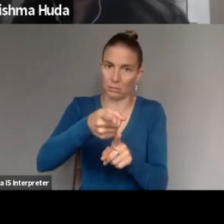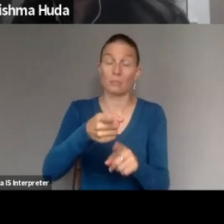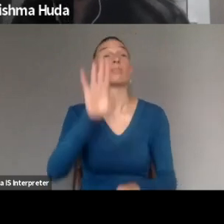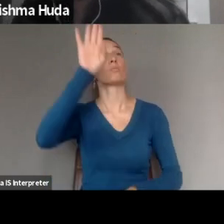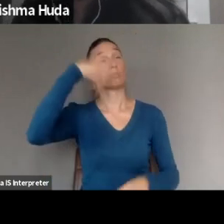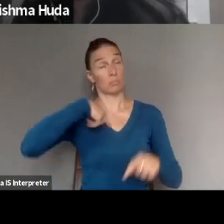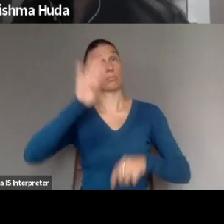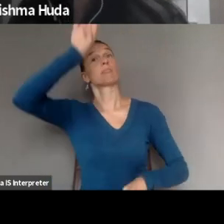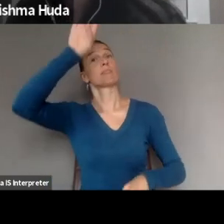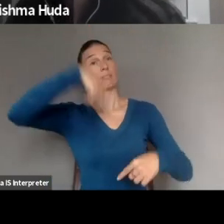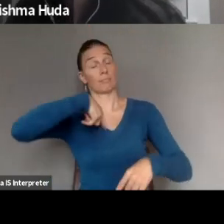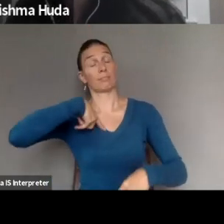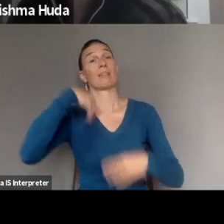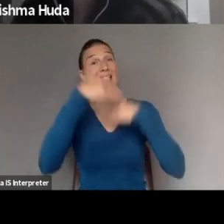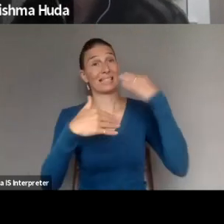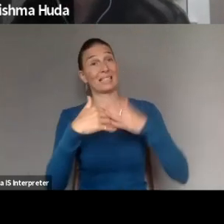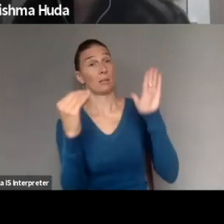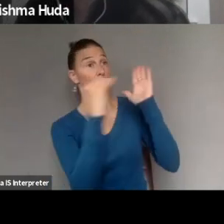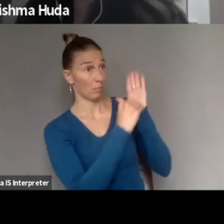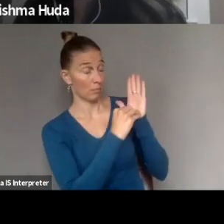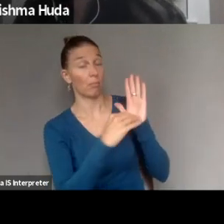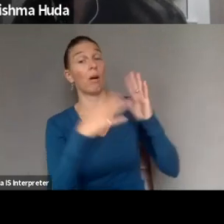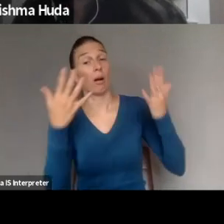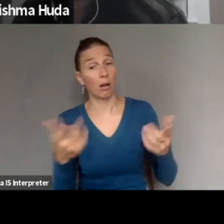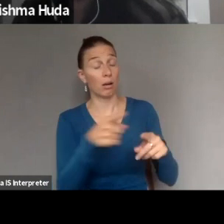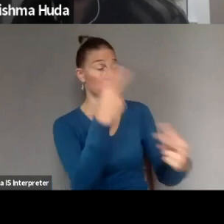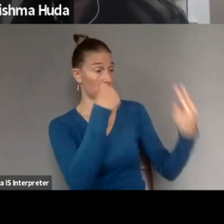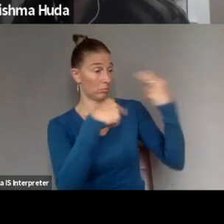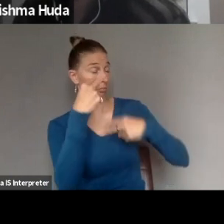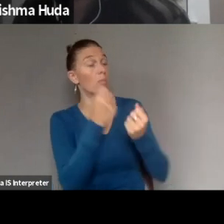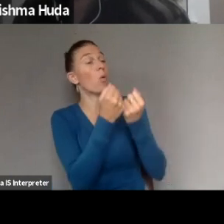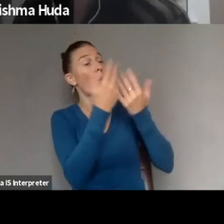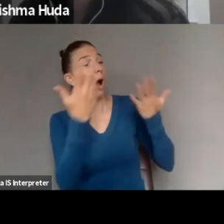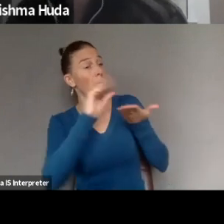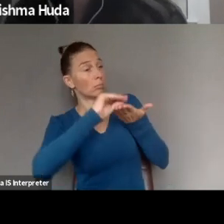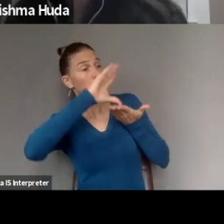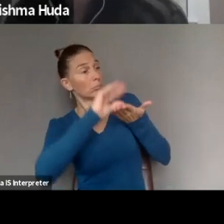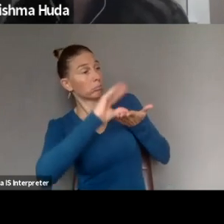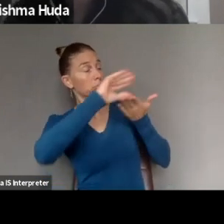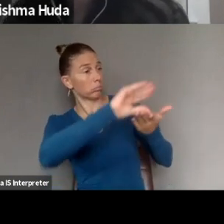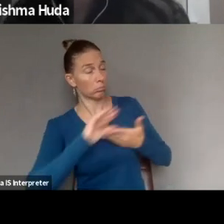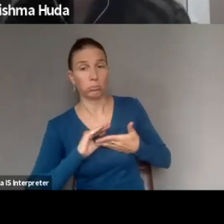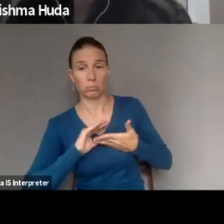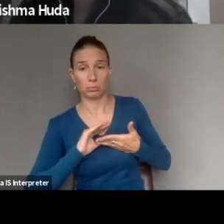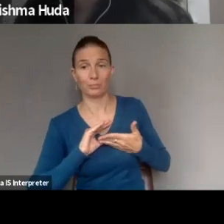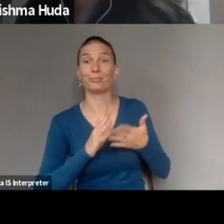and then evaluated to determine their eligibility. And this would help ensure that thousands don’t necessarily